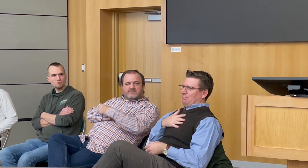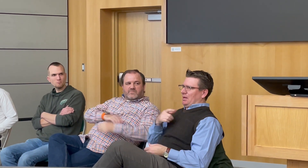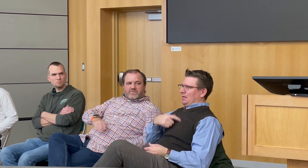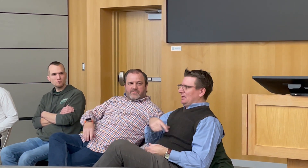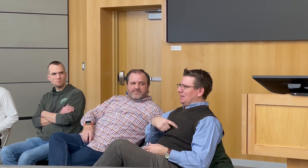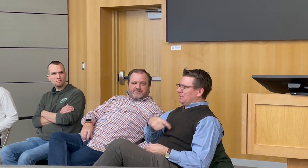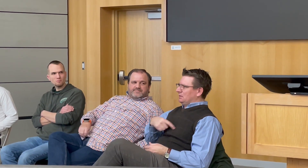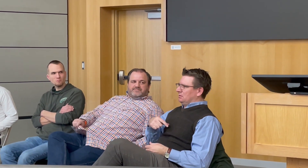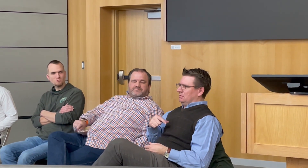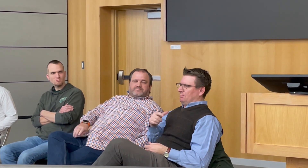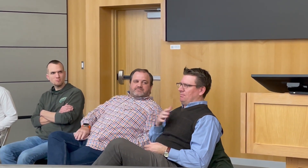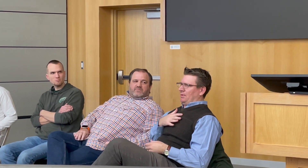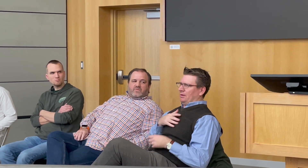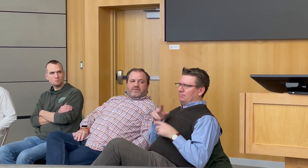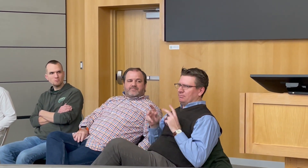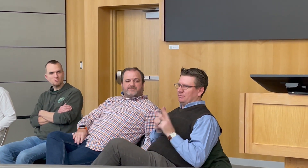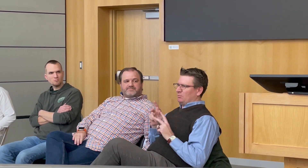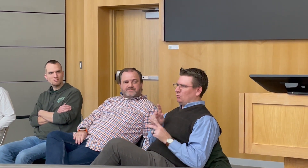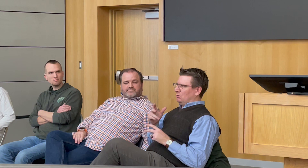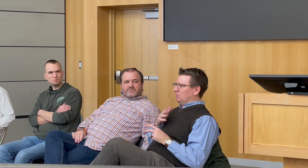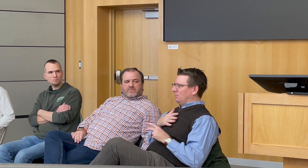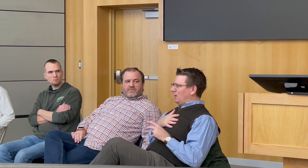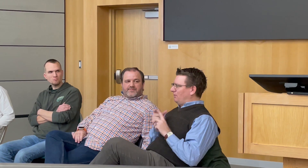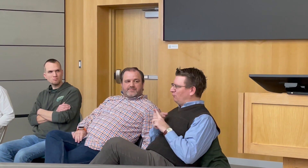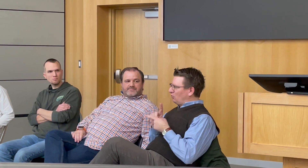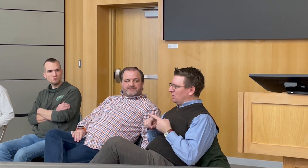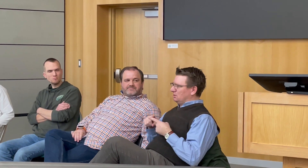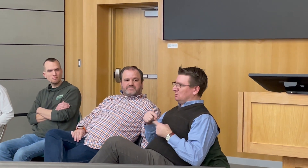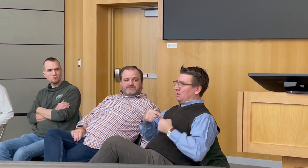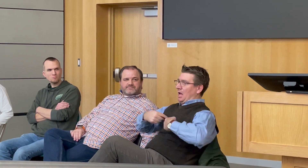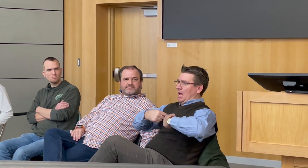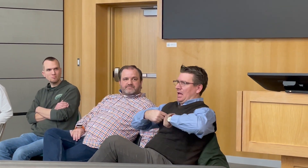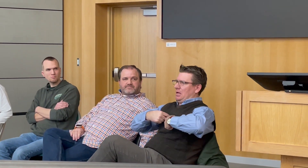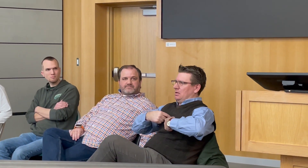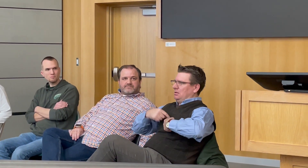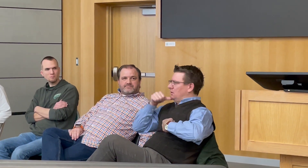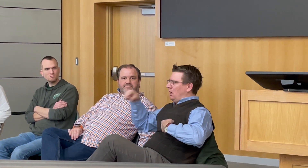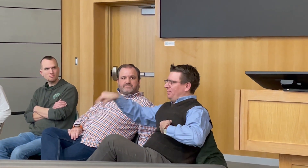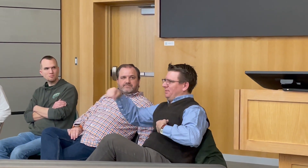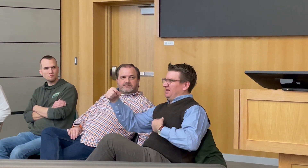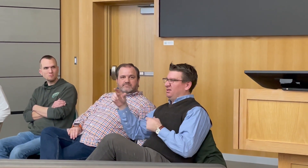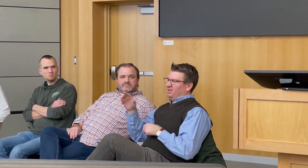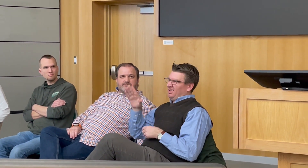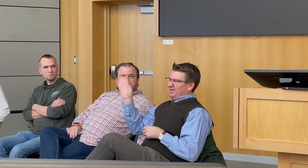like I was abandoning my identity getting this surgery I was abandoning my people my friends